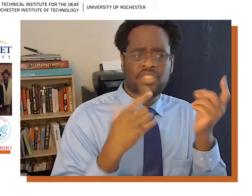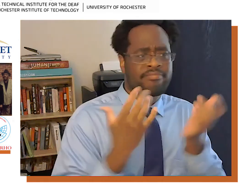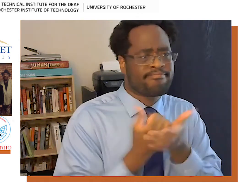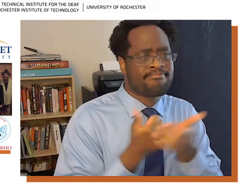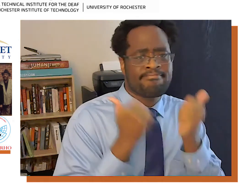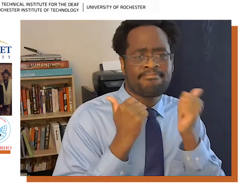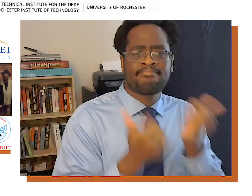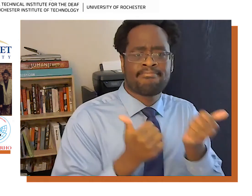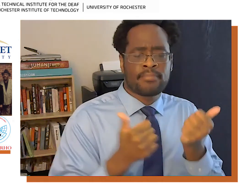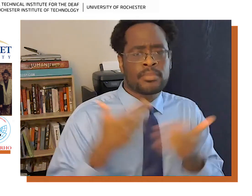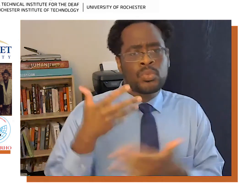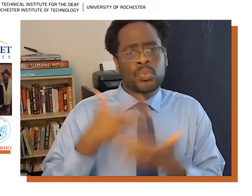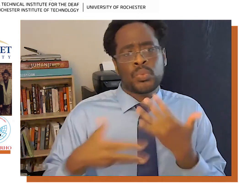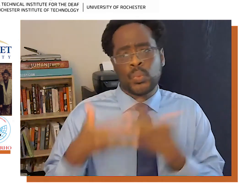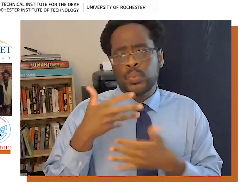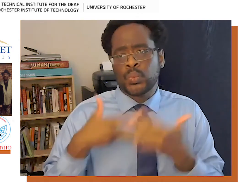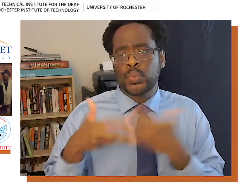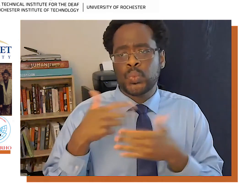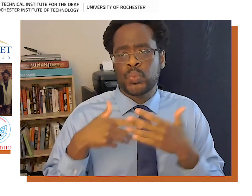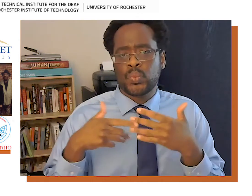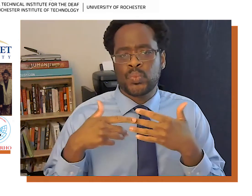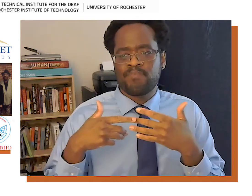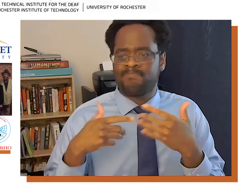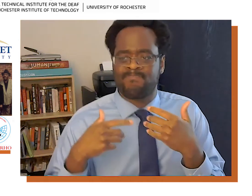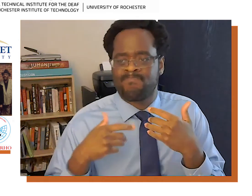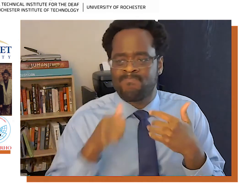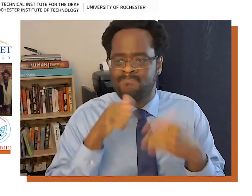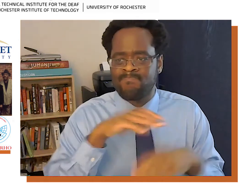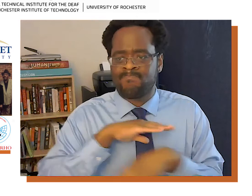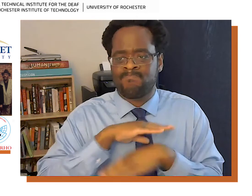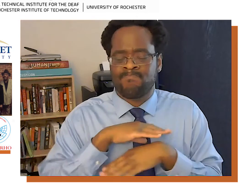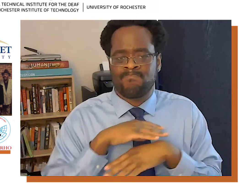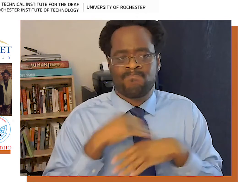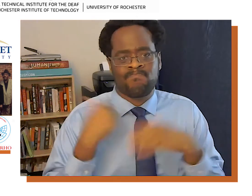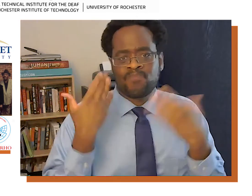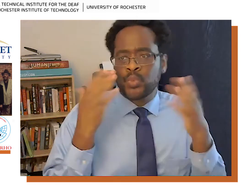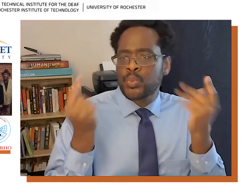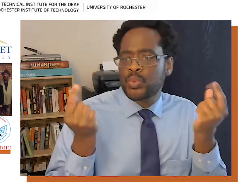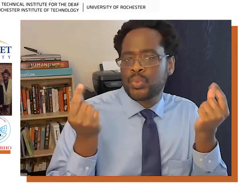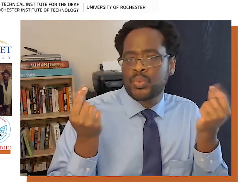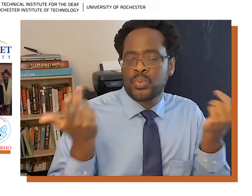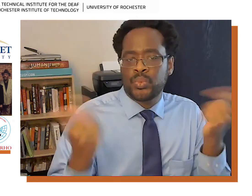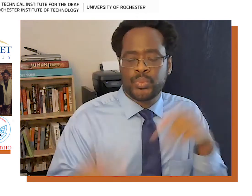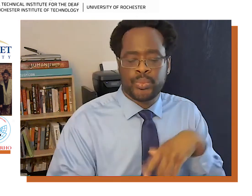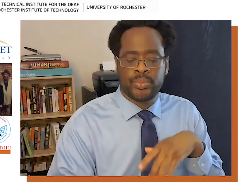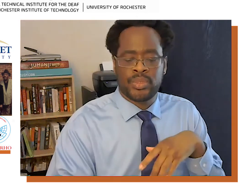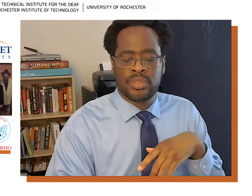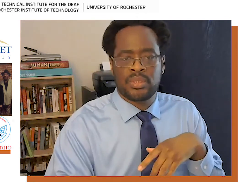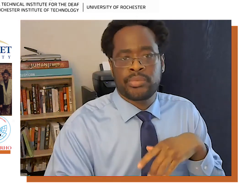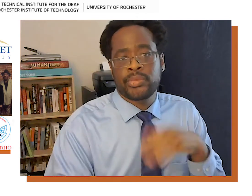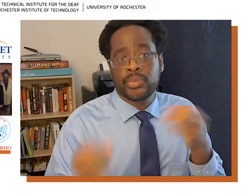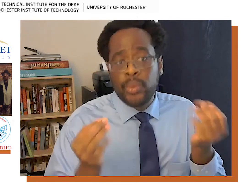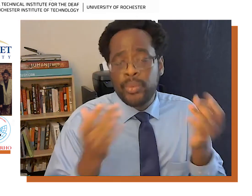and I felt that I had my education, but I didn't really have the social life, and I didn't really know what I wanted to do...